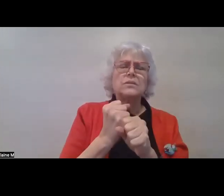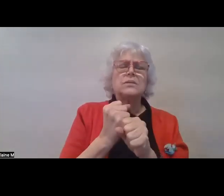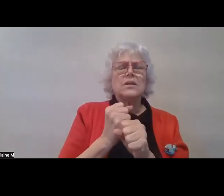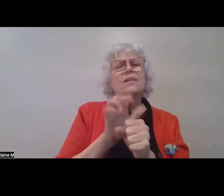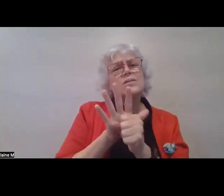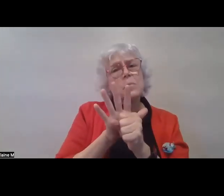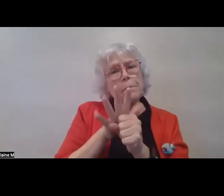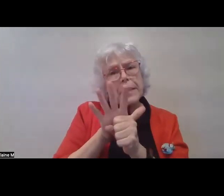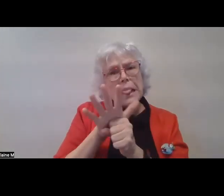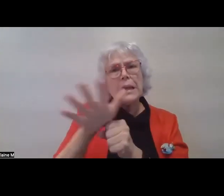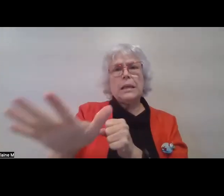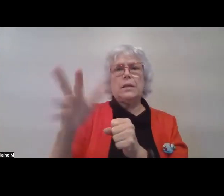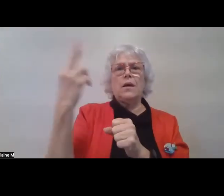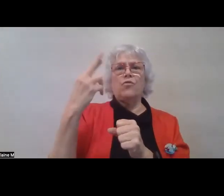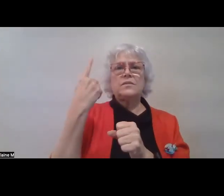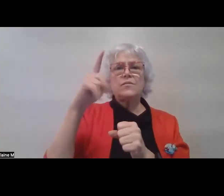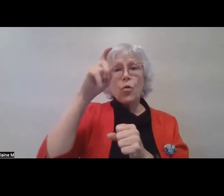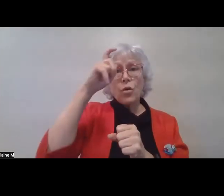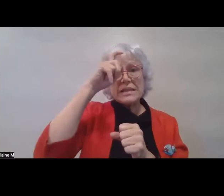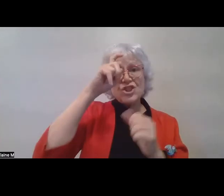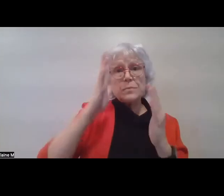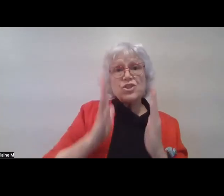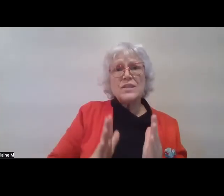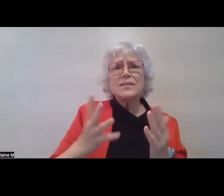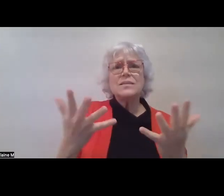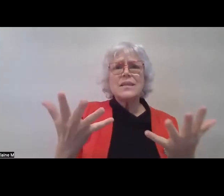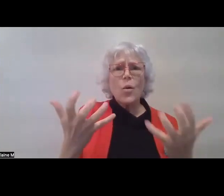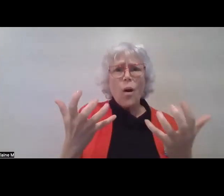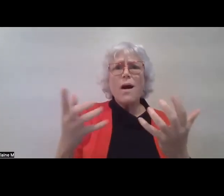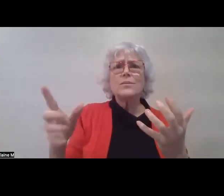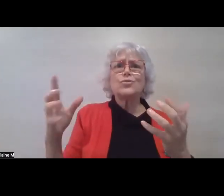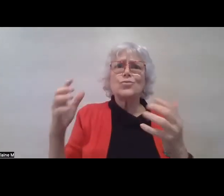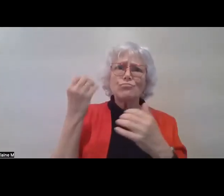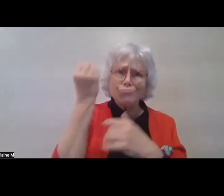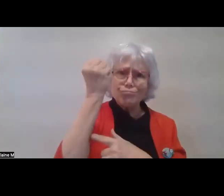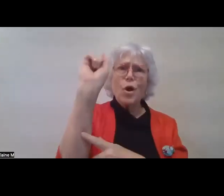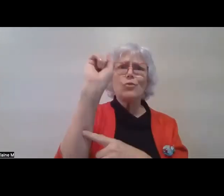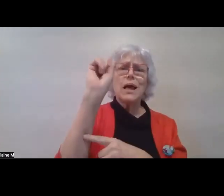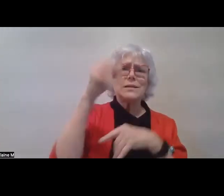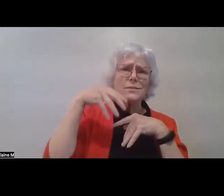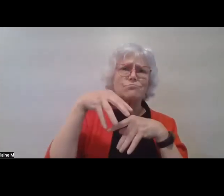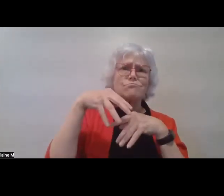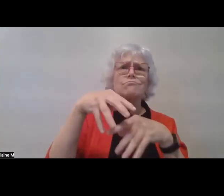reasons for Egyptians to want to come out and protest and organize for COP27.